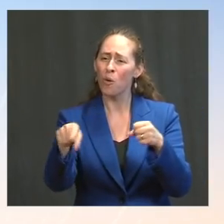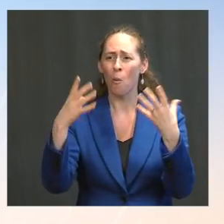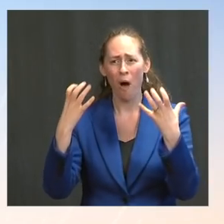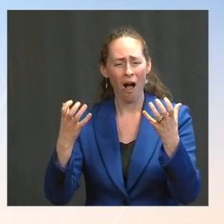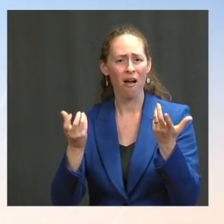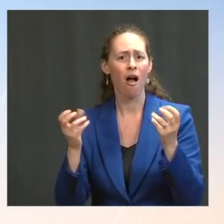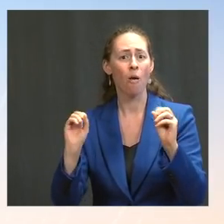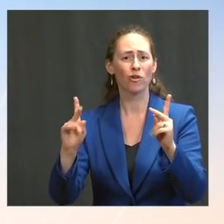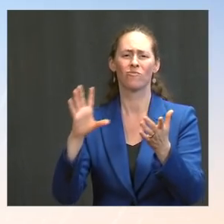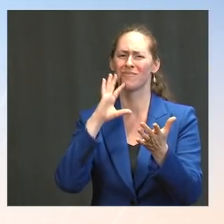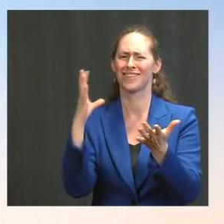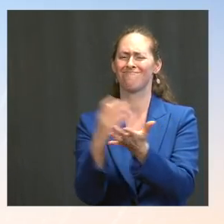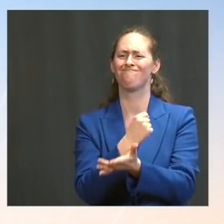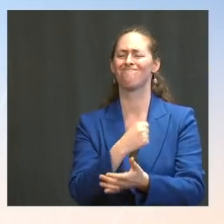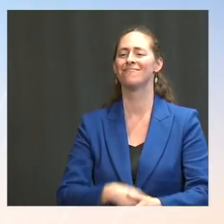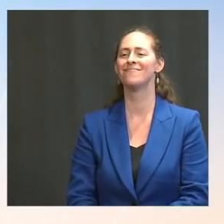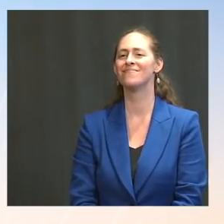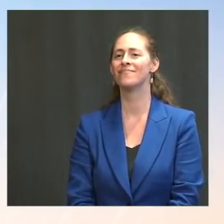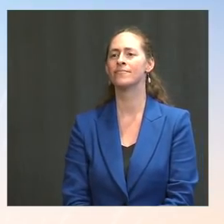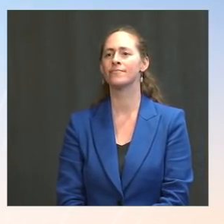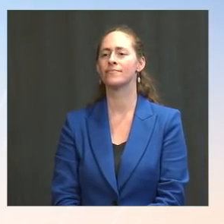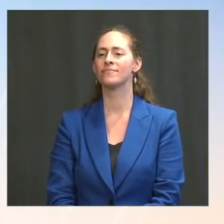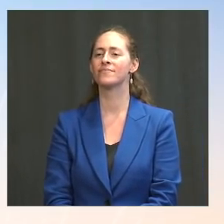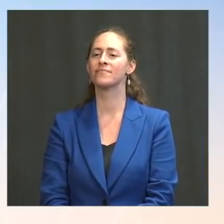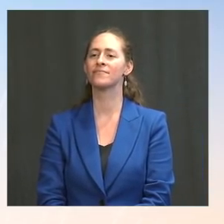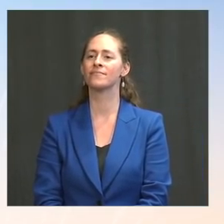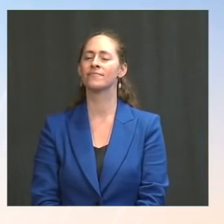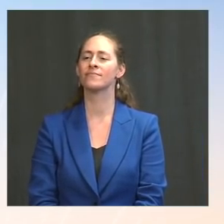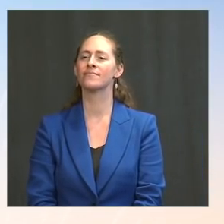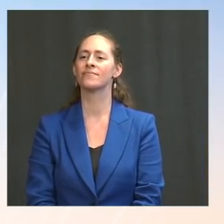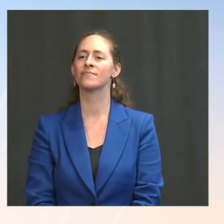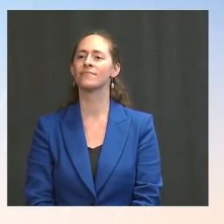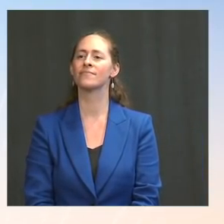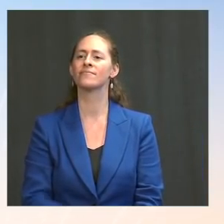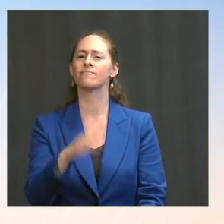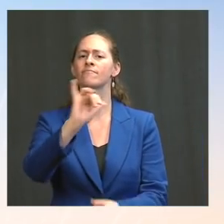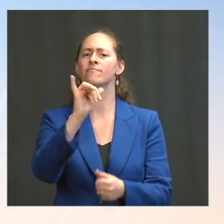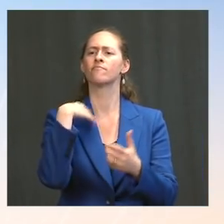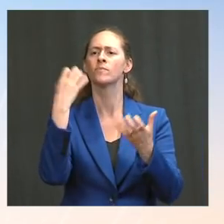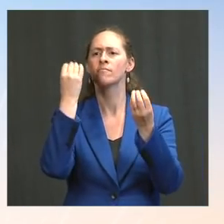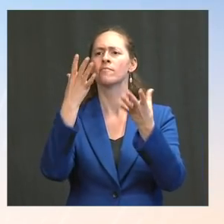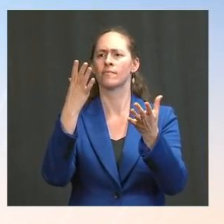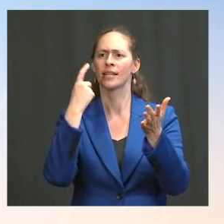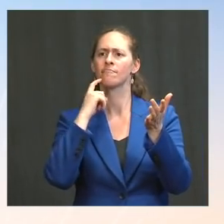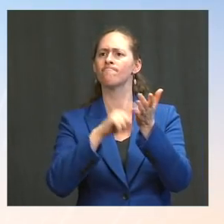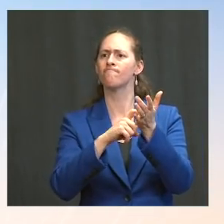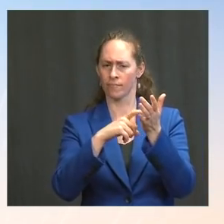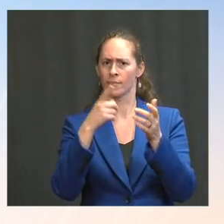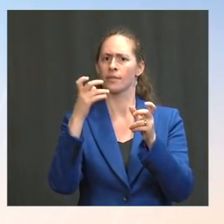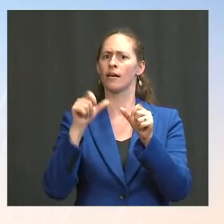I would also note that there was a slight intick [sic] uptick in the number of long-term unemployed. That number has come down since the President took office,